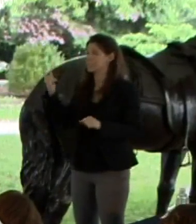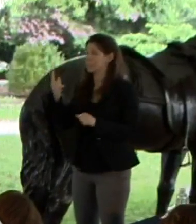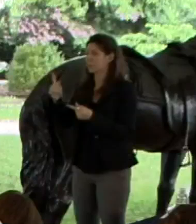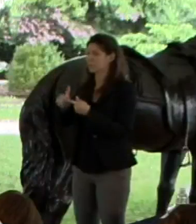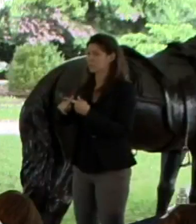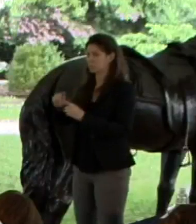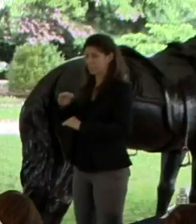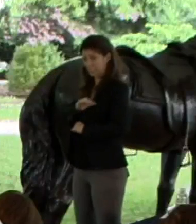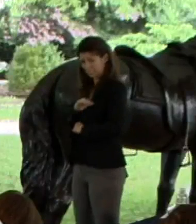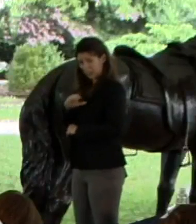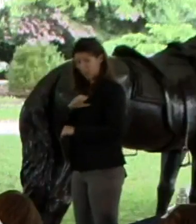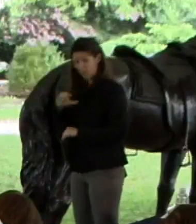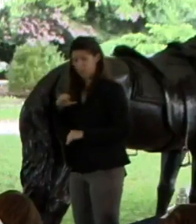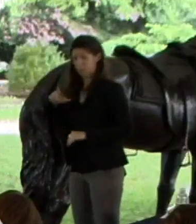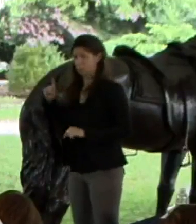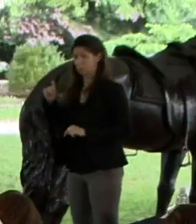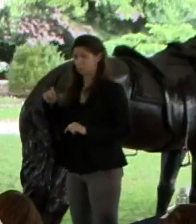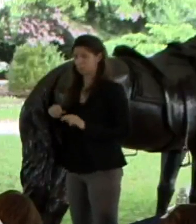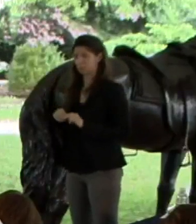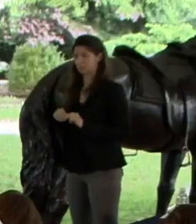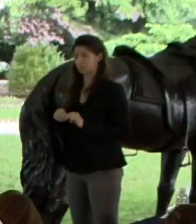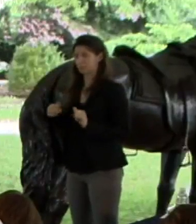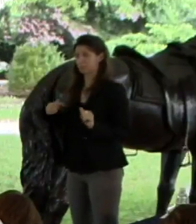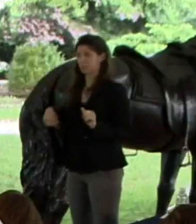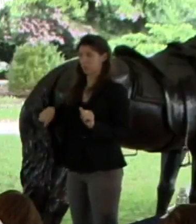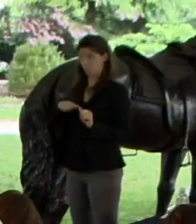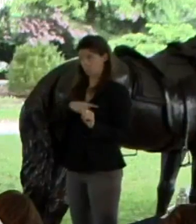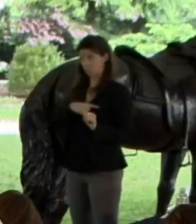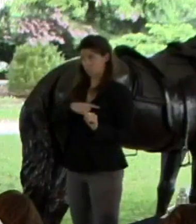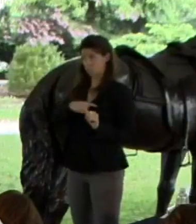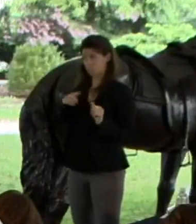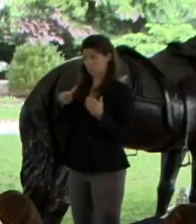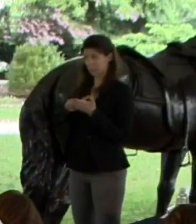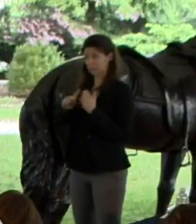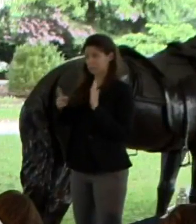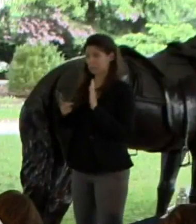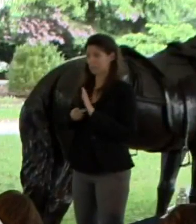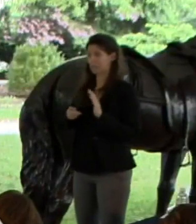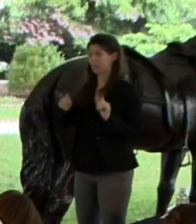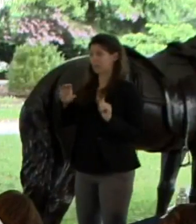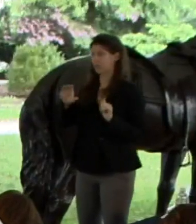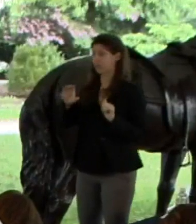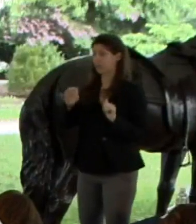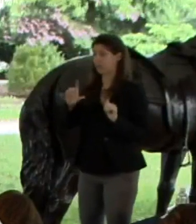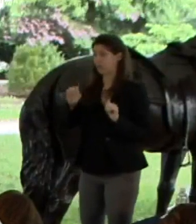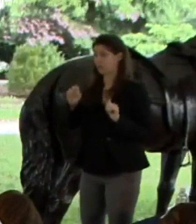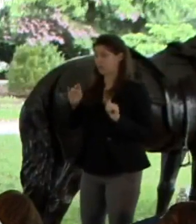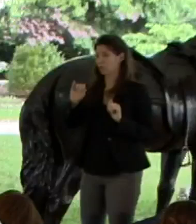SO I CHALLENGE THAT AND FURTHER